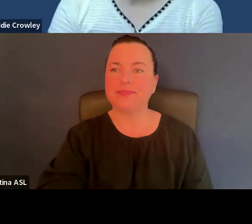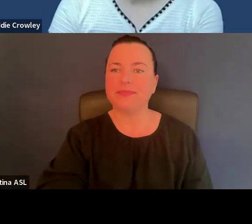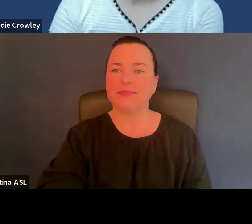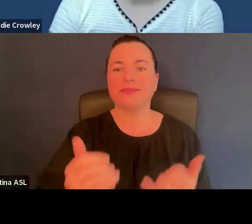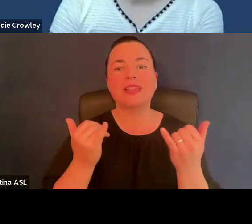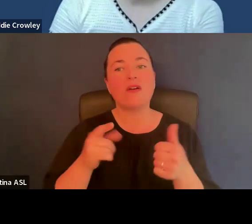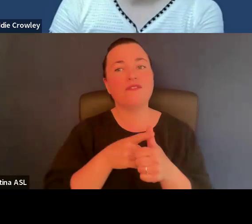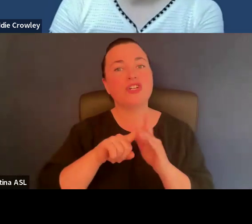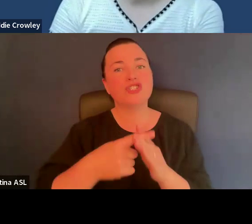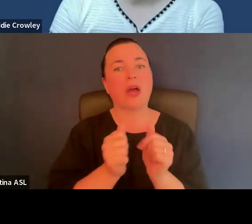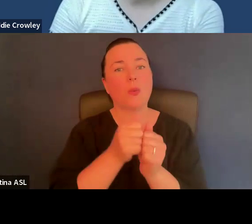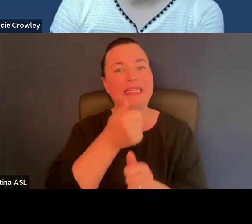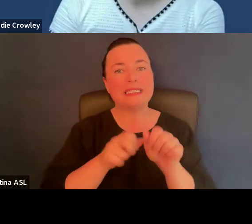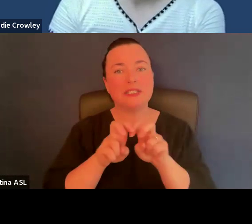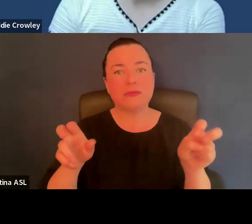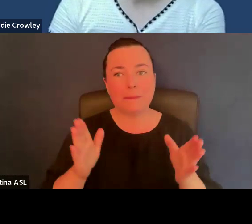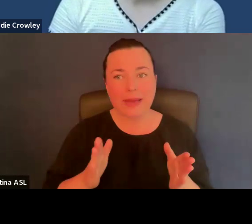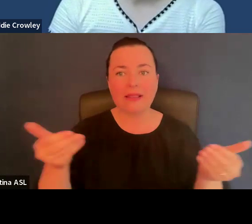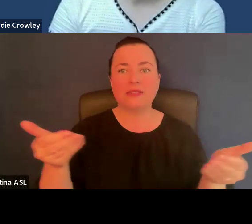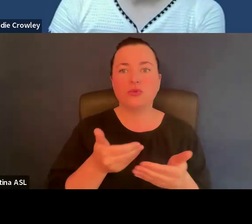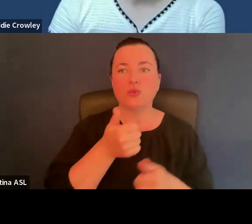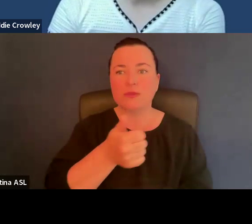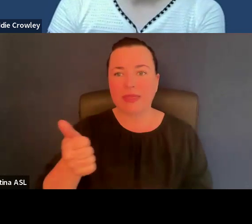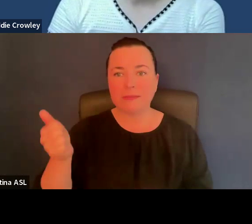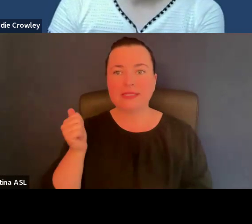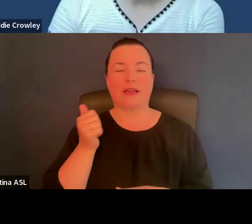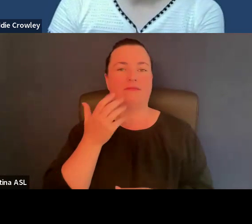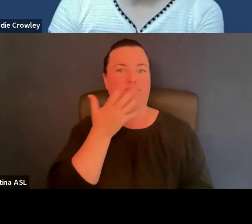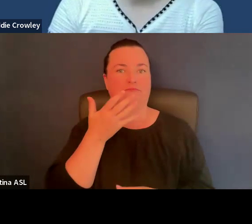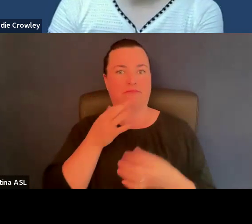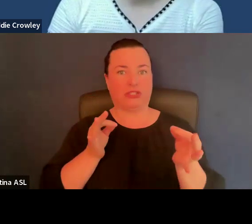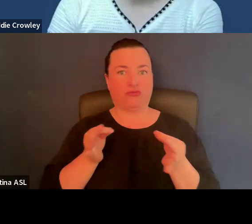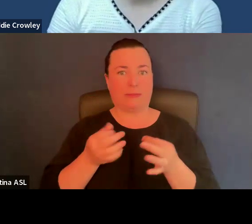to offer a visual description, and then we will begin the panel discussion.